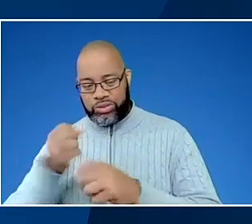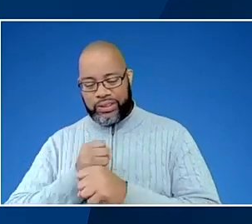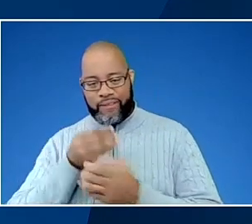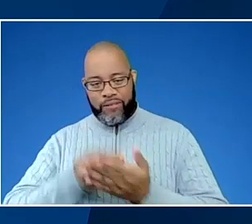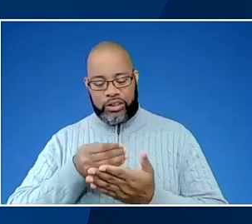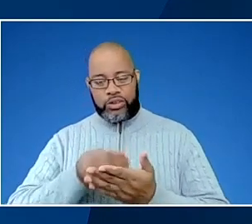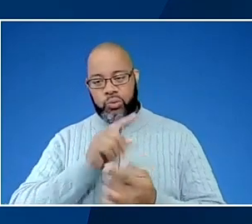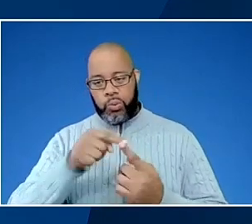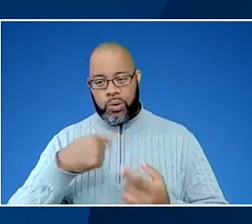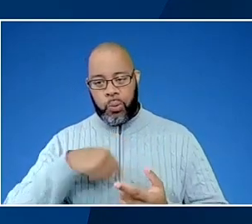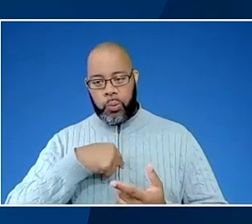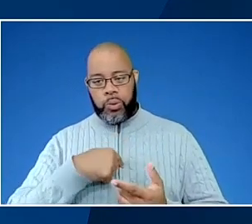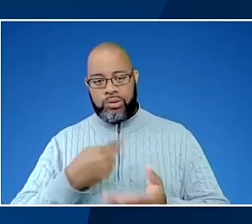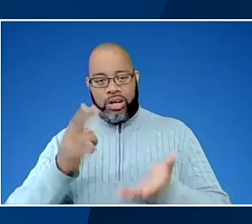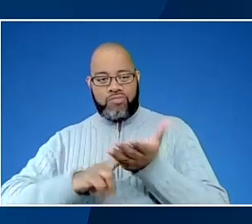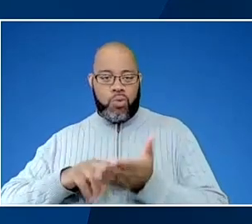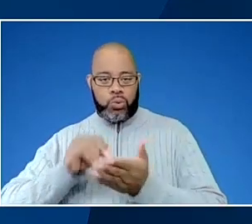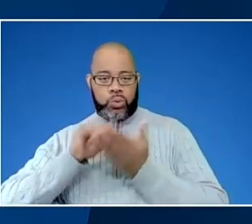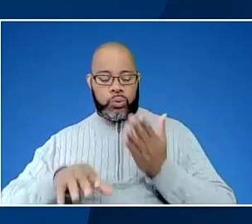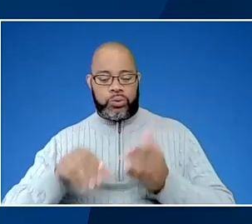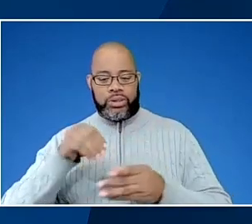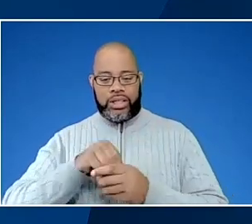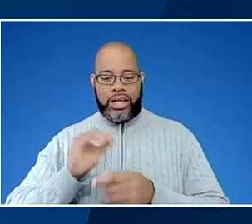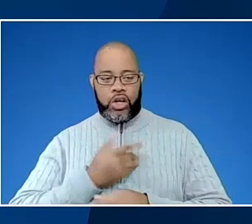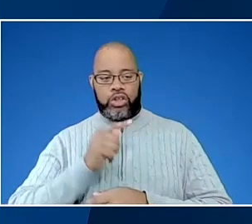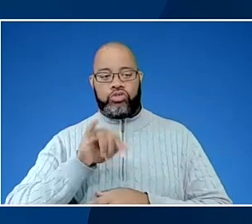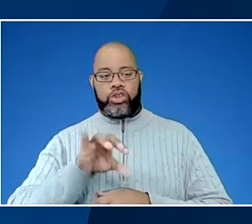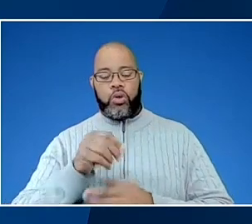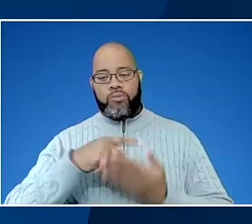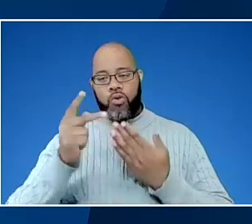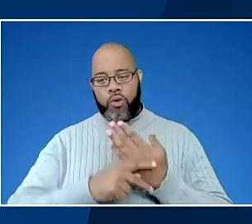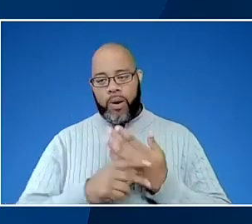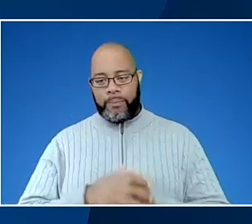enroll students in our TRIO Programs. Thank you.